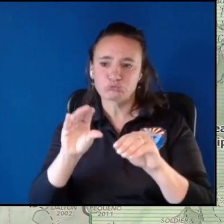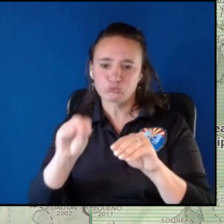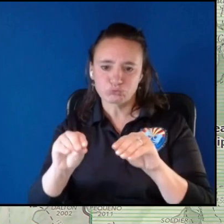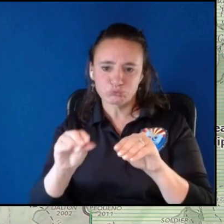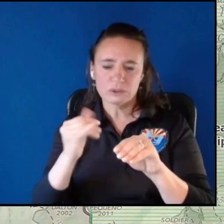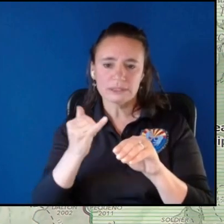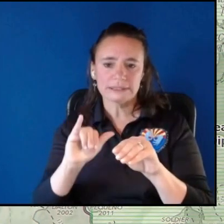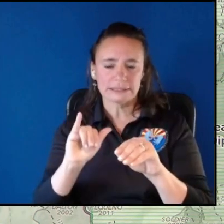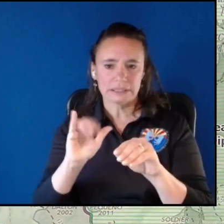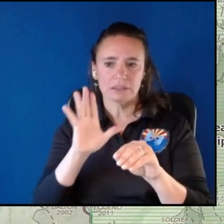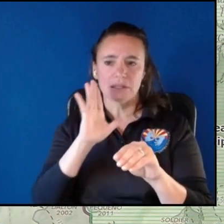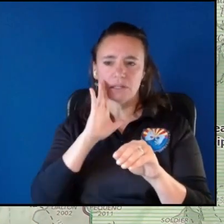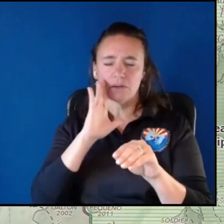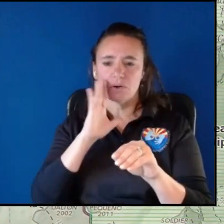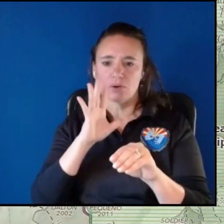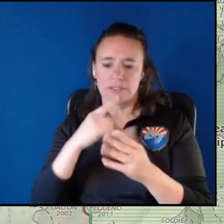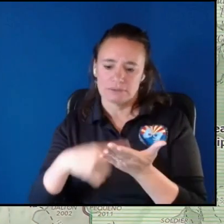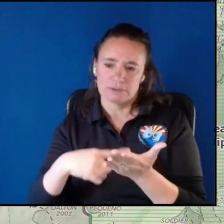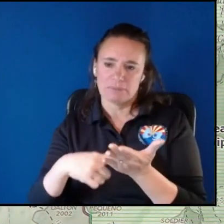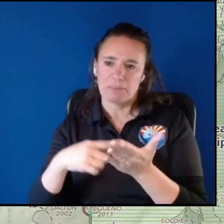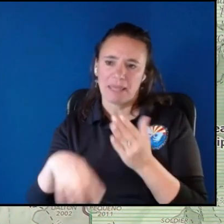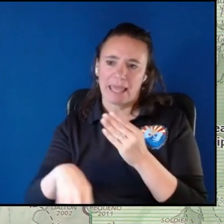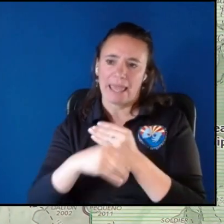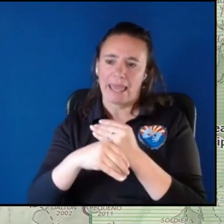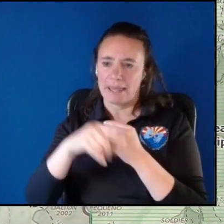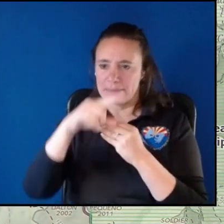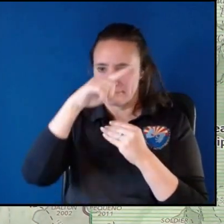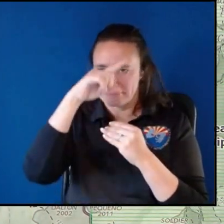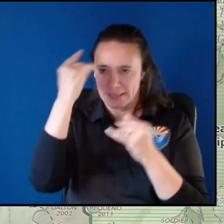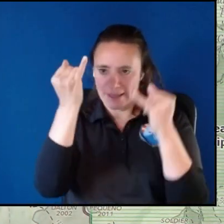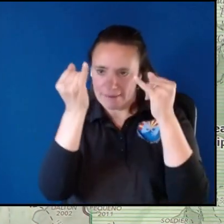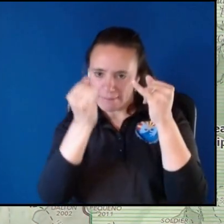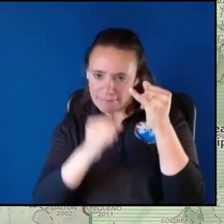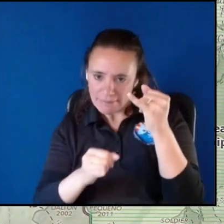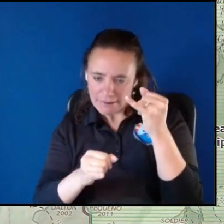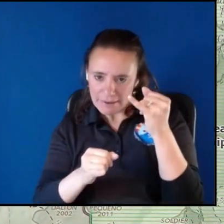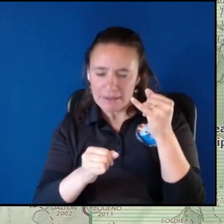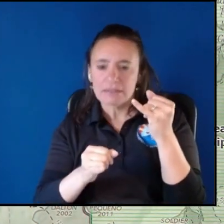putting some of the black line that you would see on some of the other portions of the the fire that shows it is being